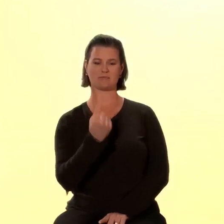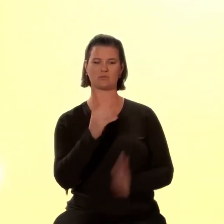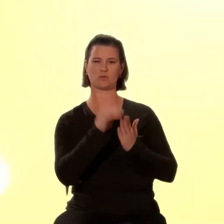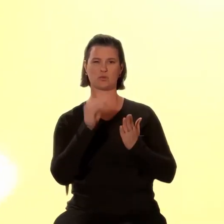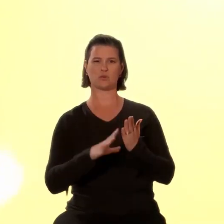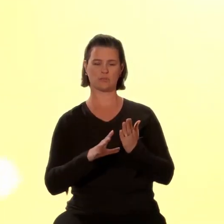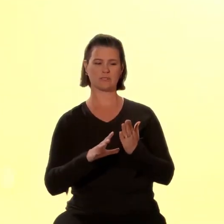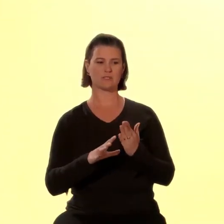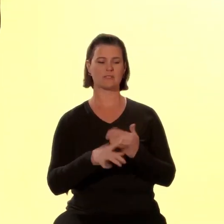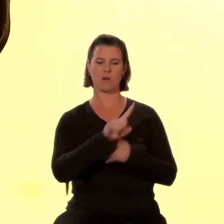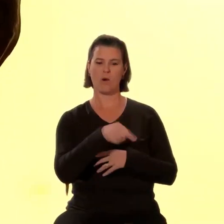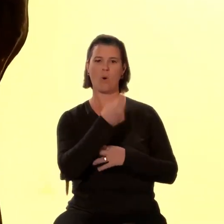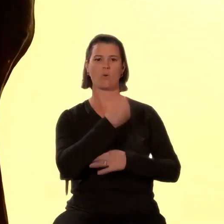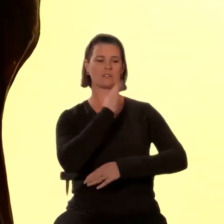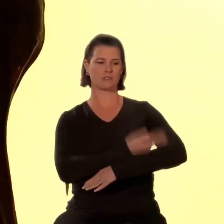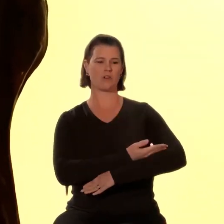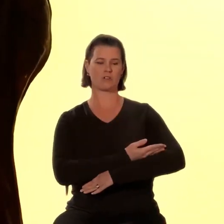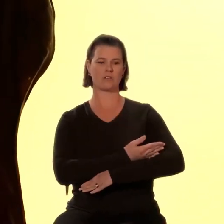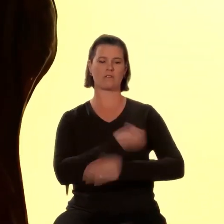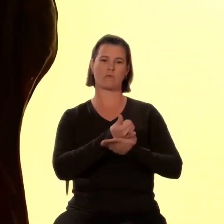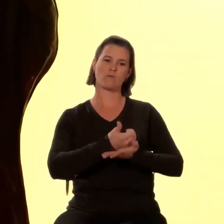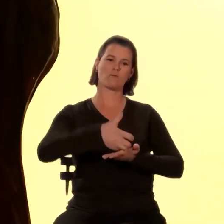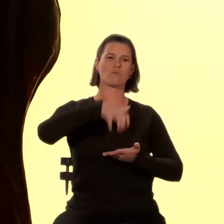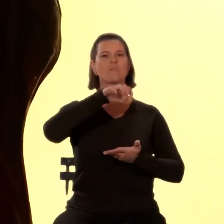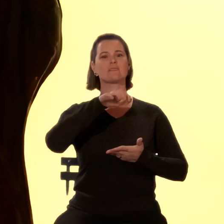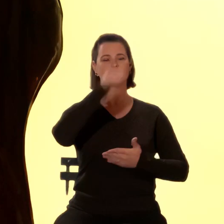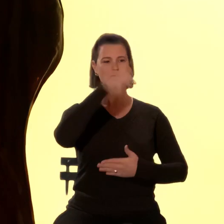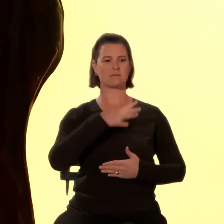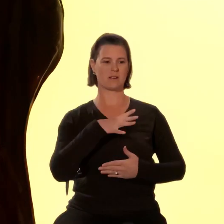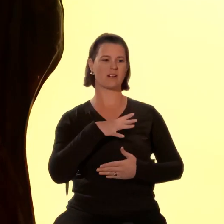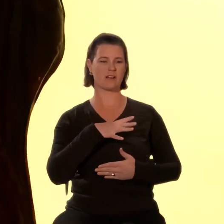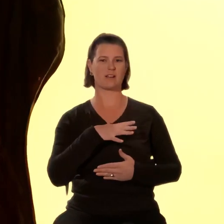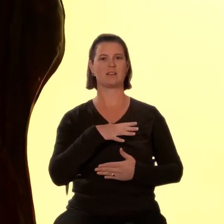and the only daughter of the wealthy Dutch farmer named Baltus Van Tassel.